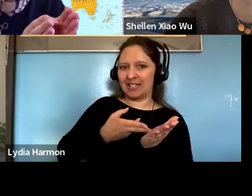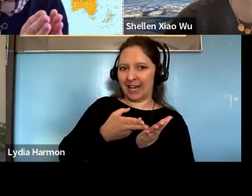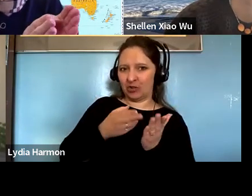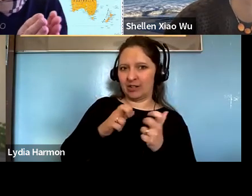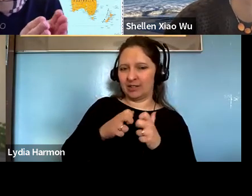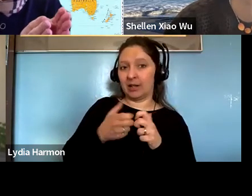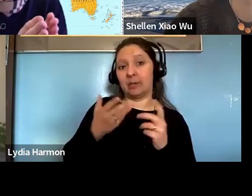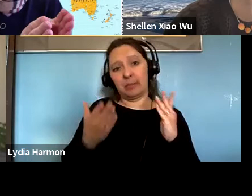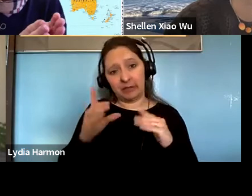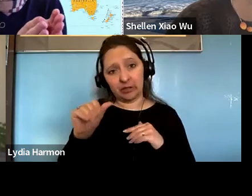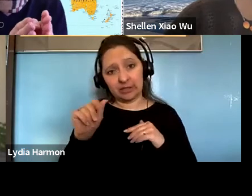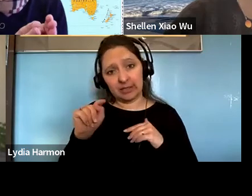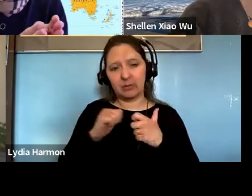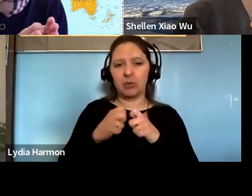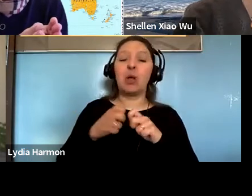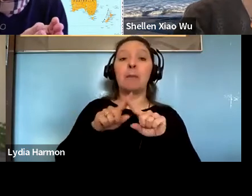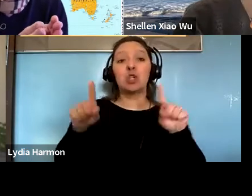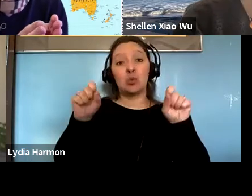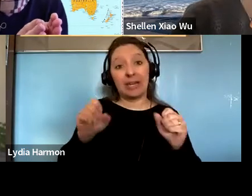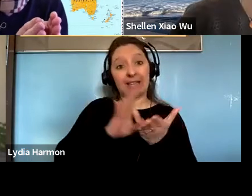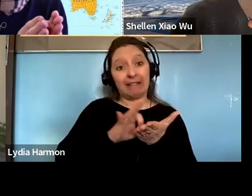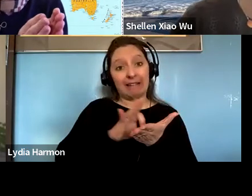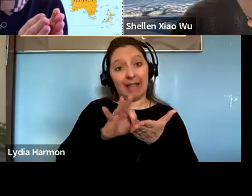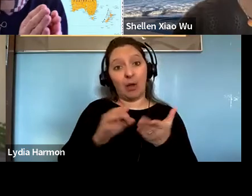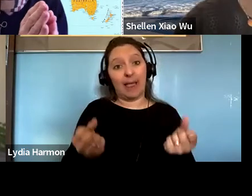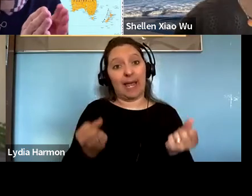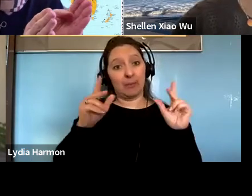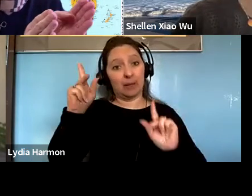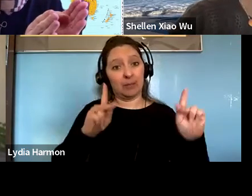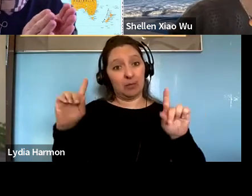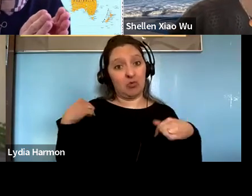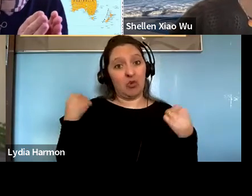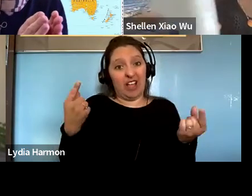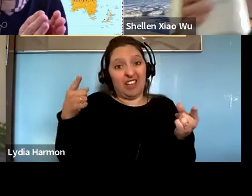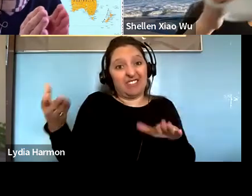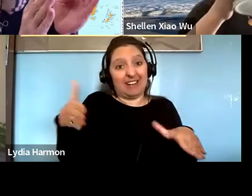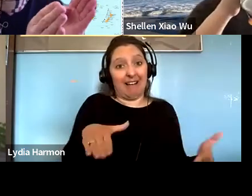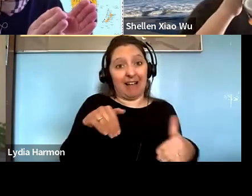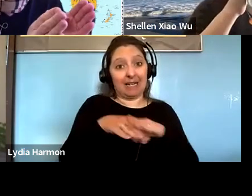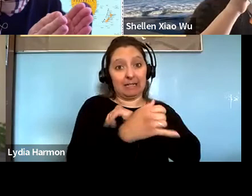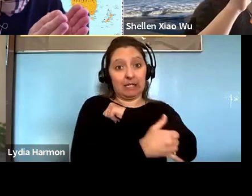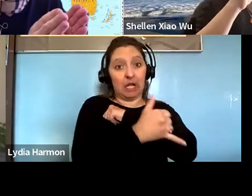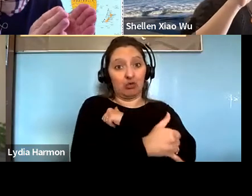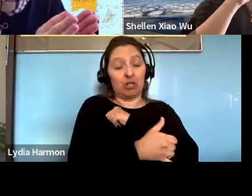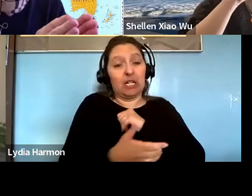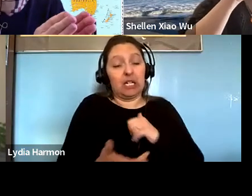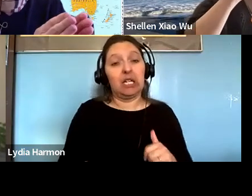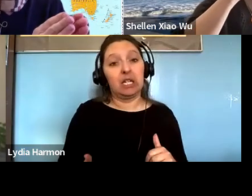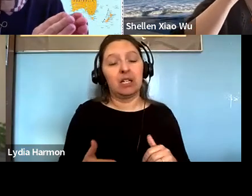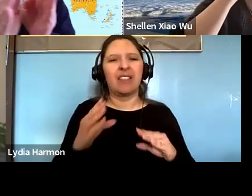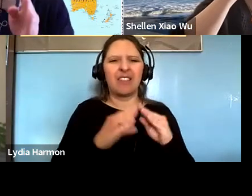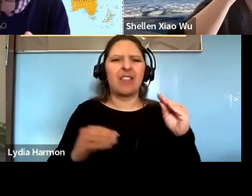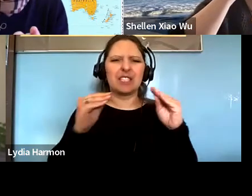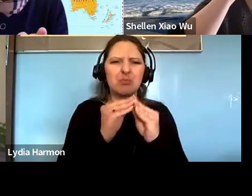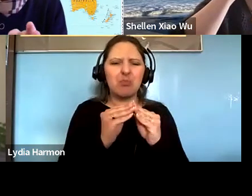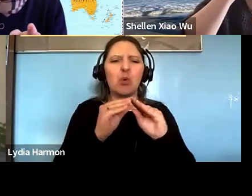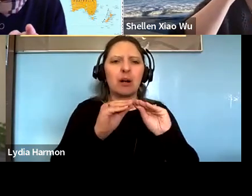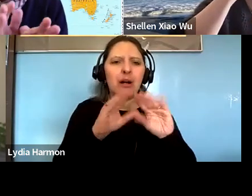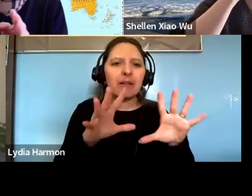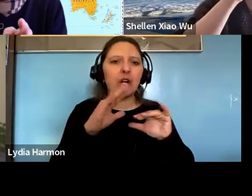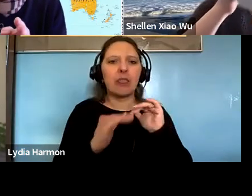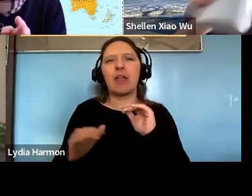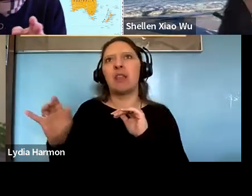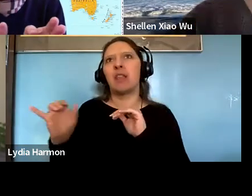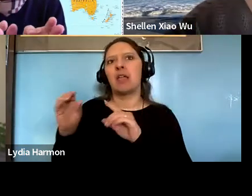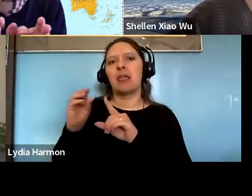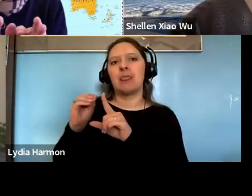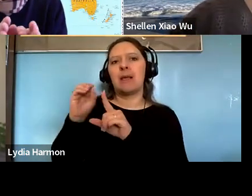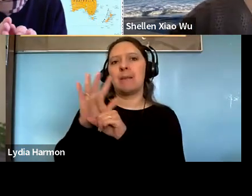Paul Gellert: Maybe you actually can count how many people have died in a country more you know definitively then what's the impact on the kind of democracy and whether you have.